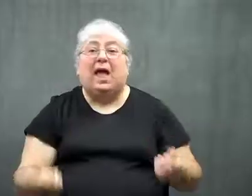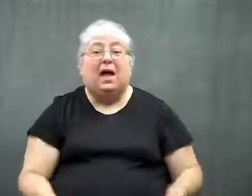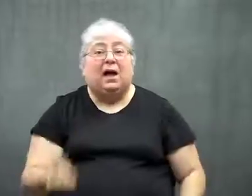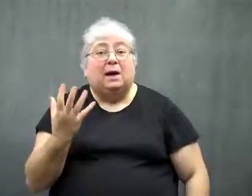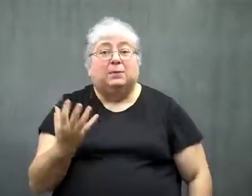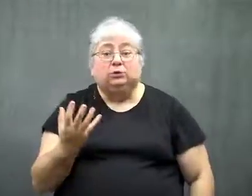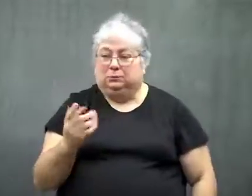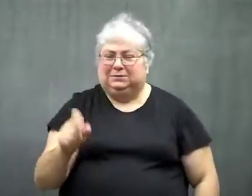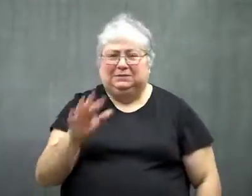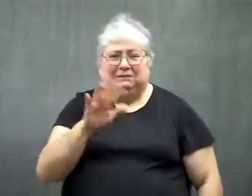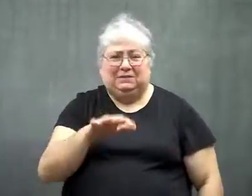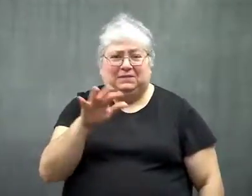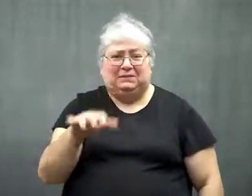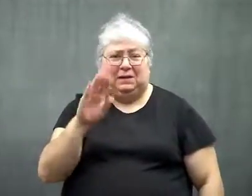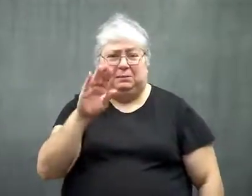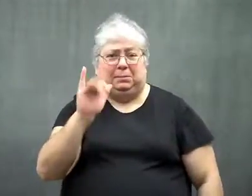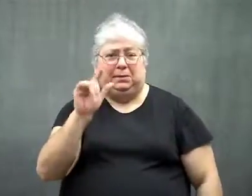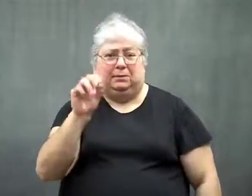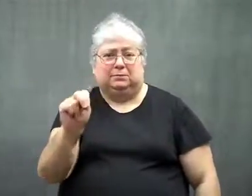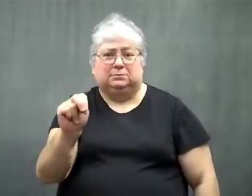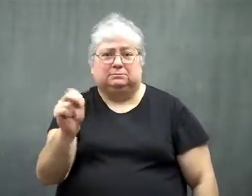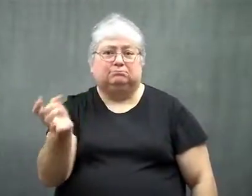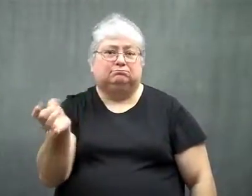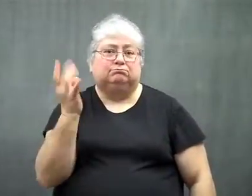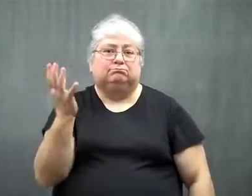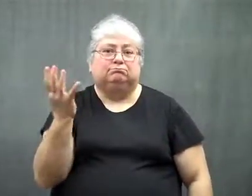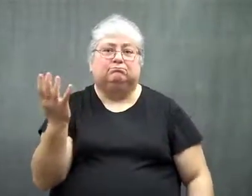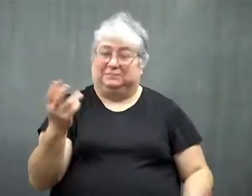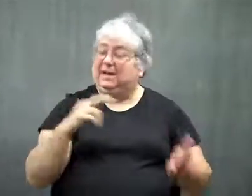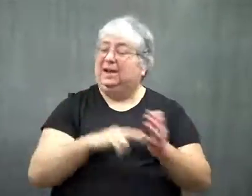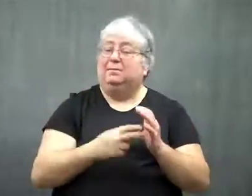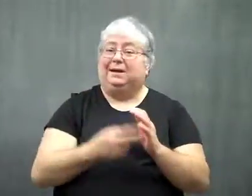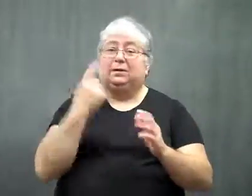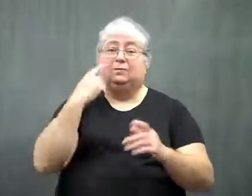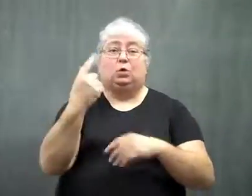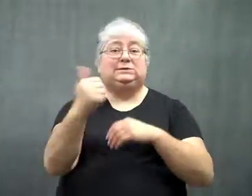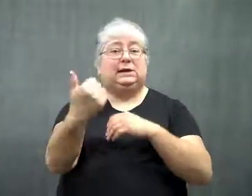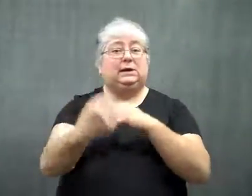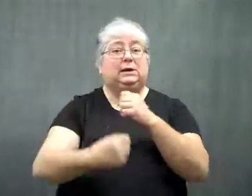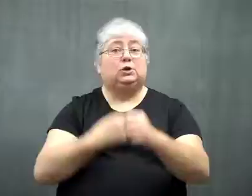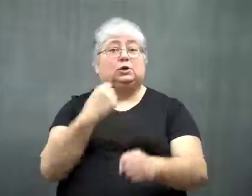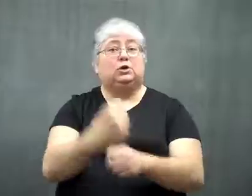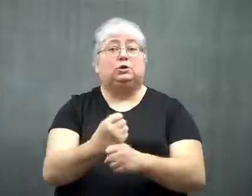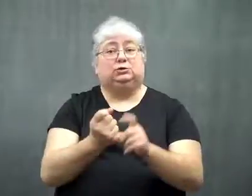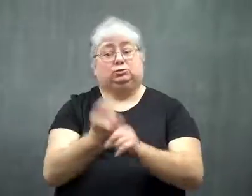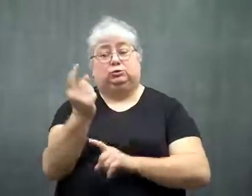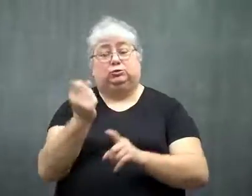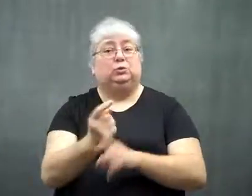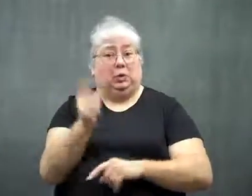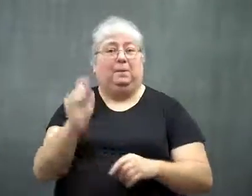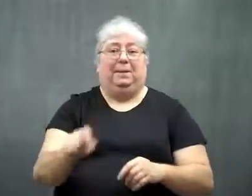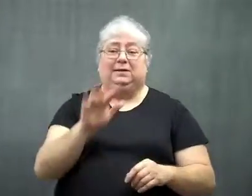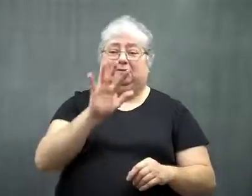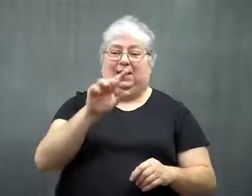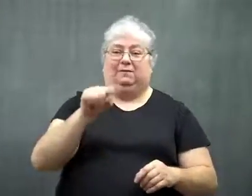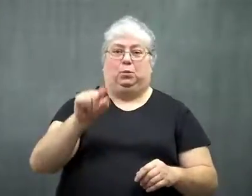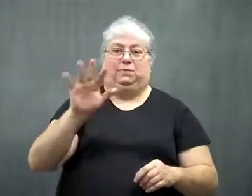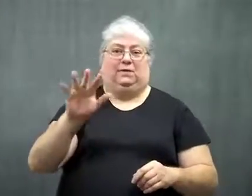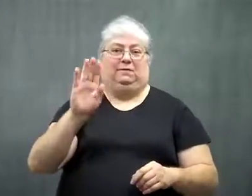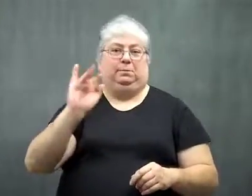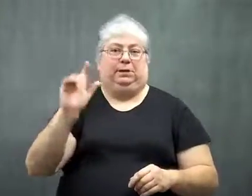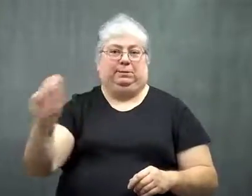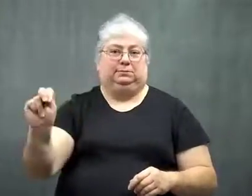The Postal Service was required to come up with $55 billion. That's a lot!